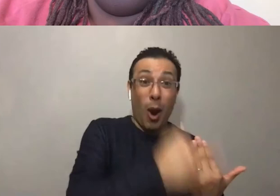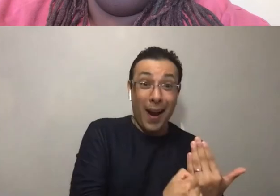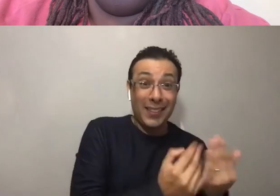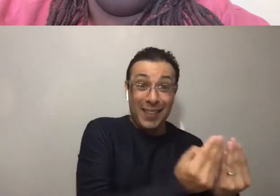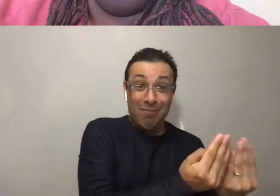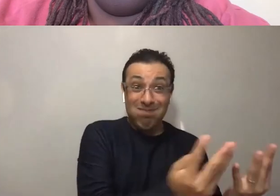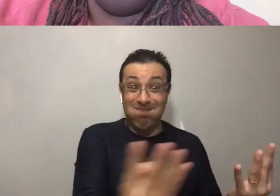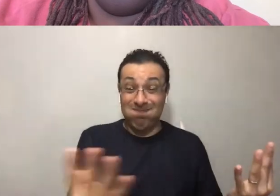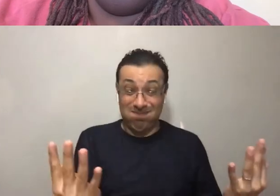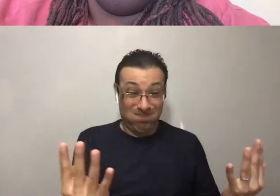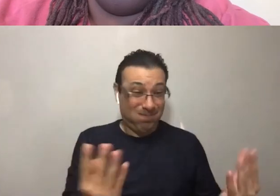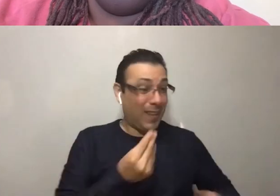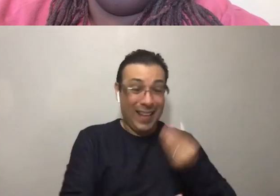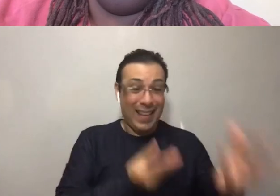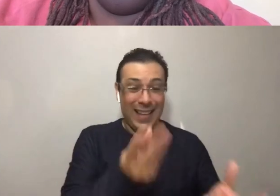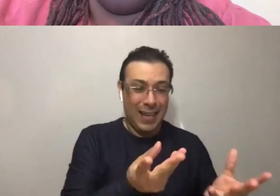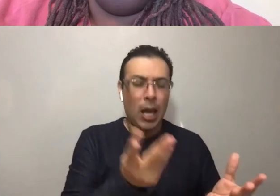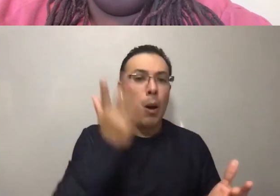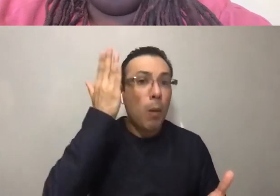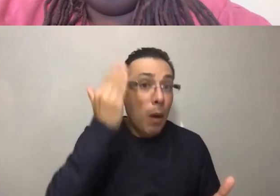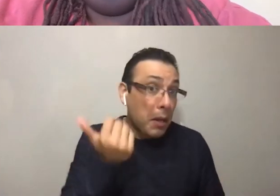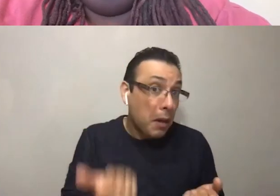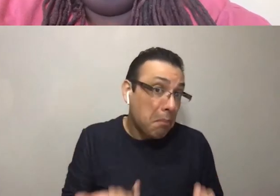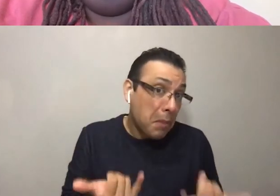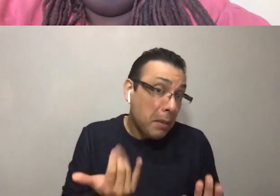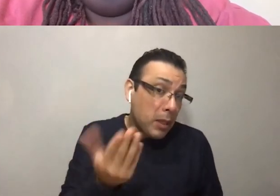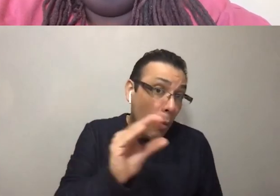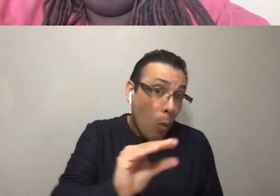And finally, releasing yourselves from the charity model of